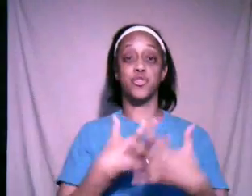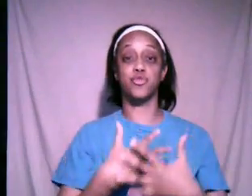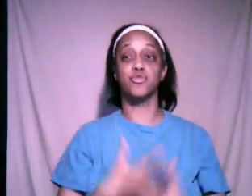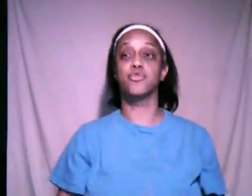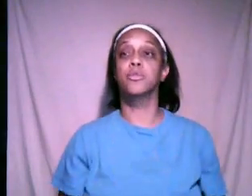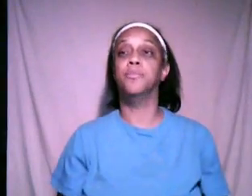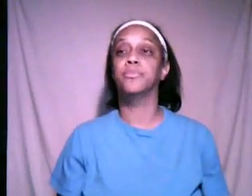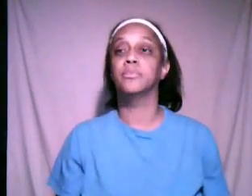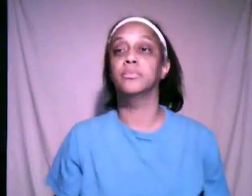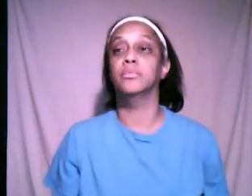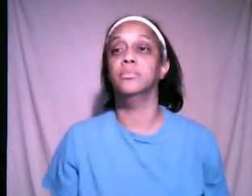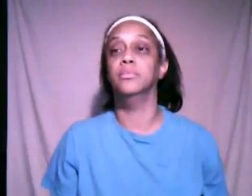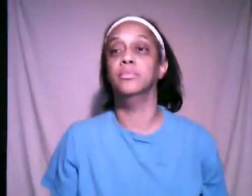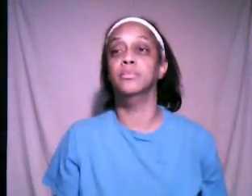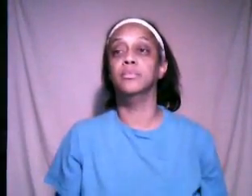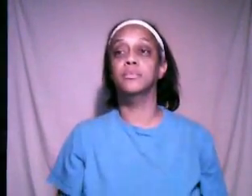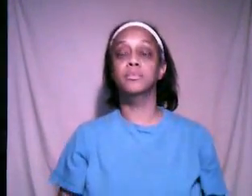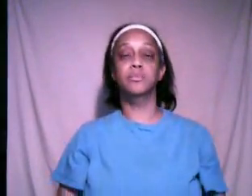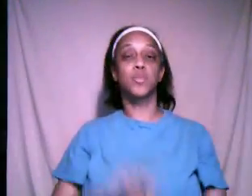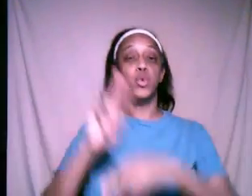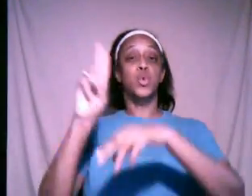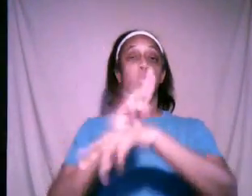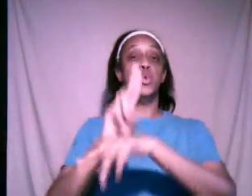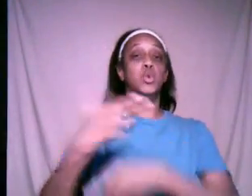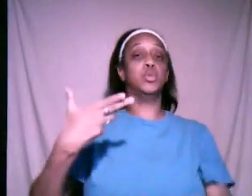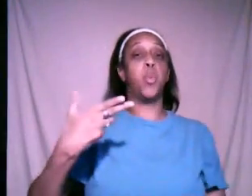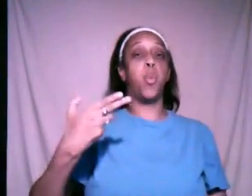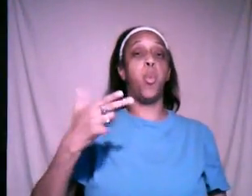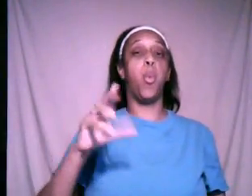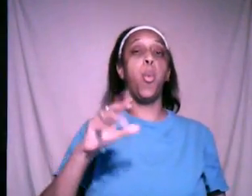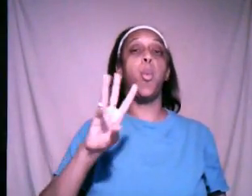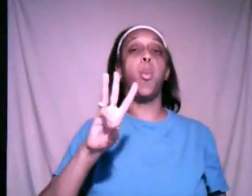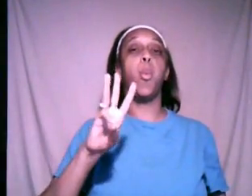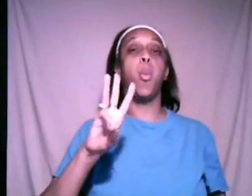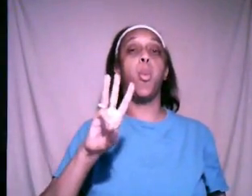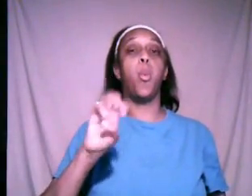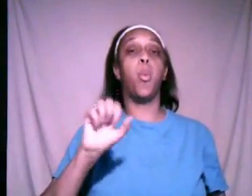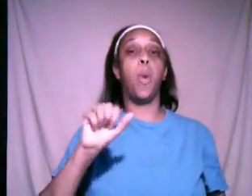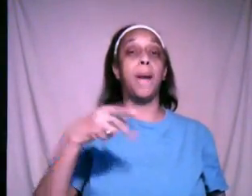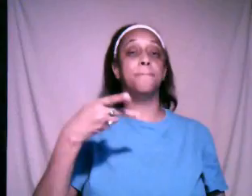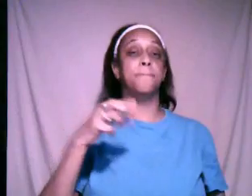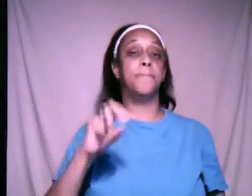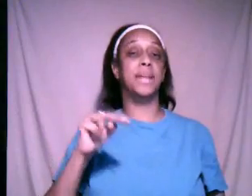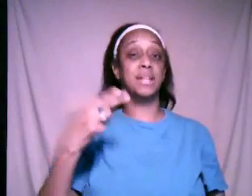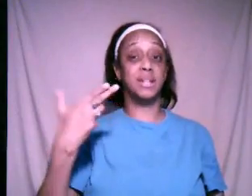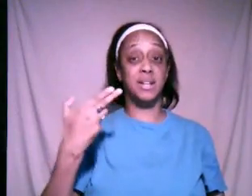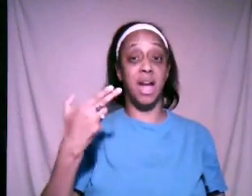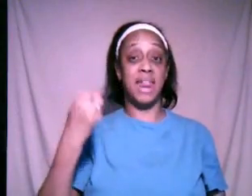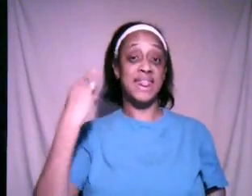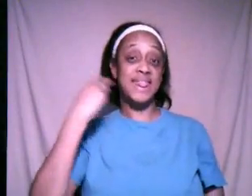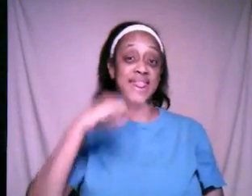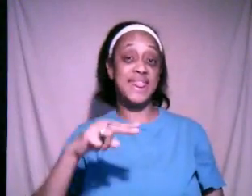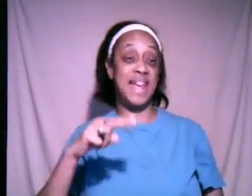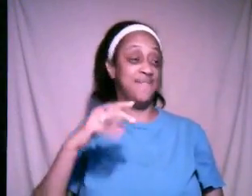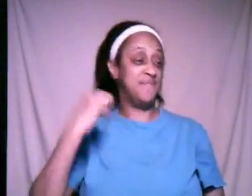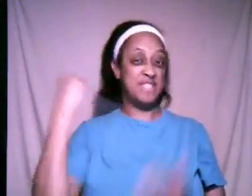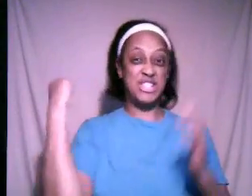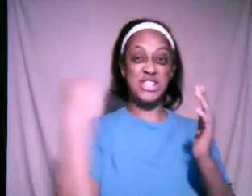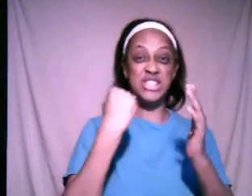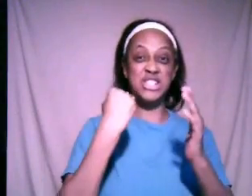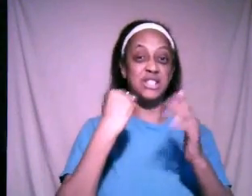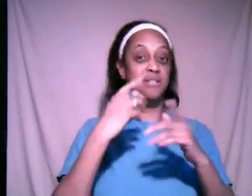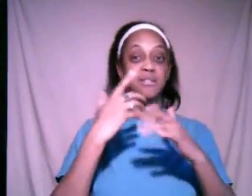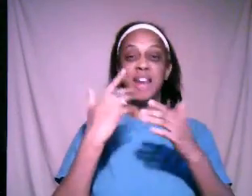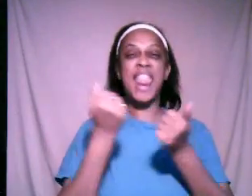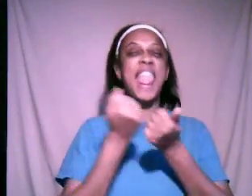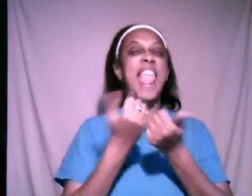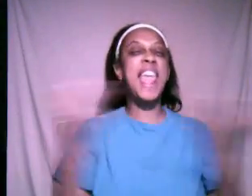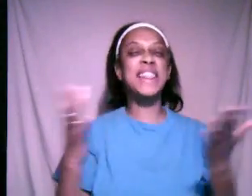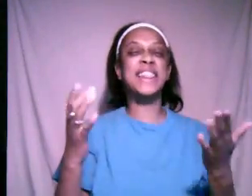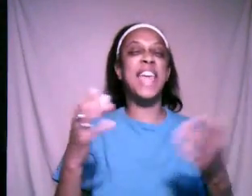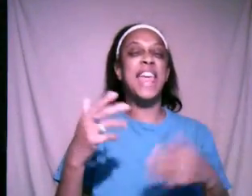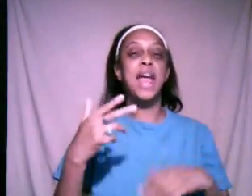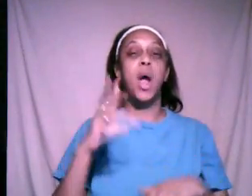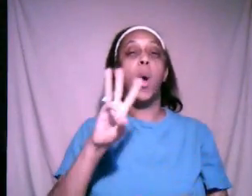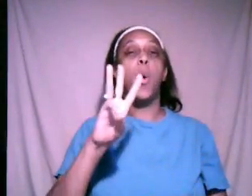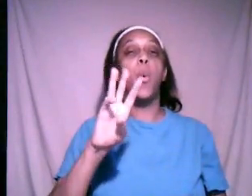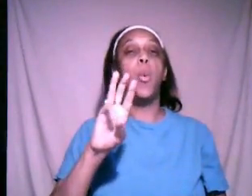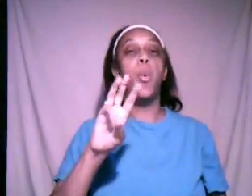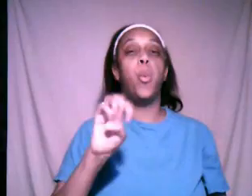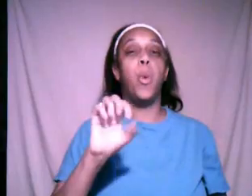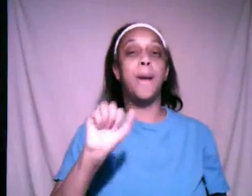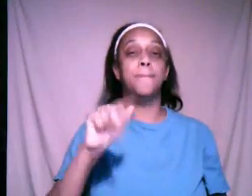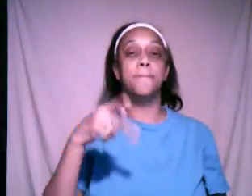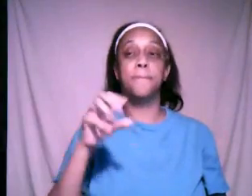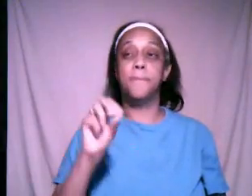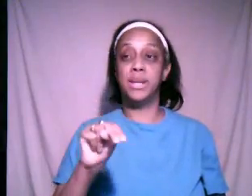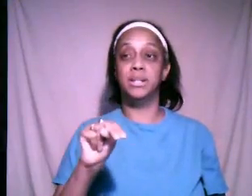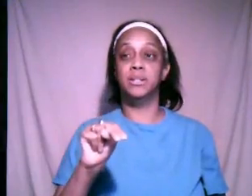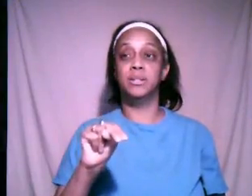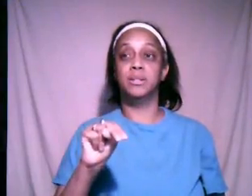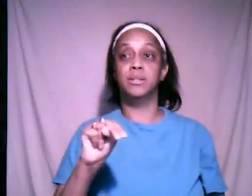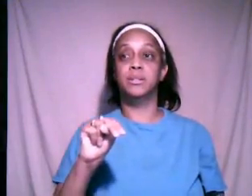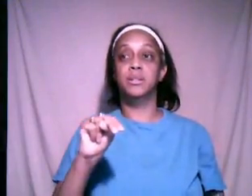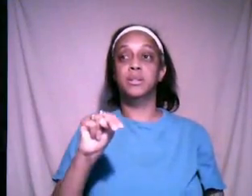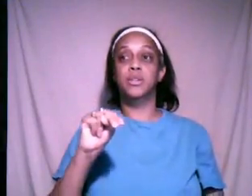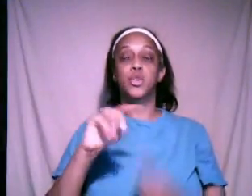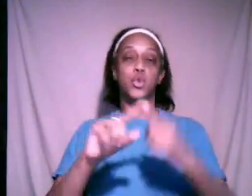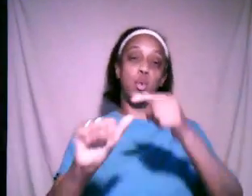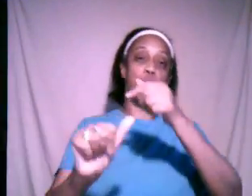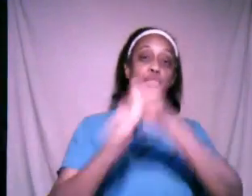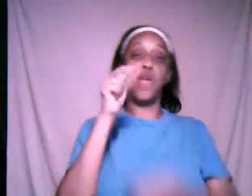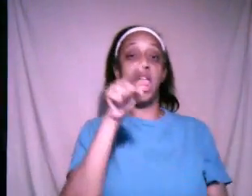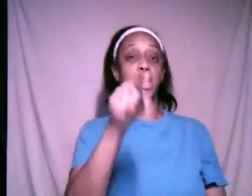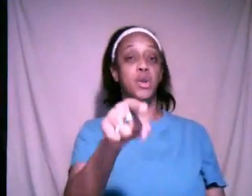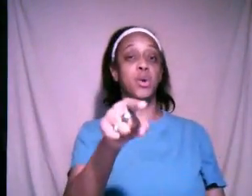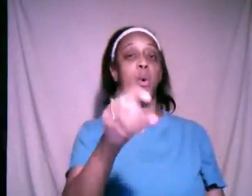* Used a weapon to threaten or